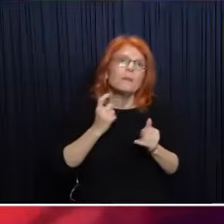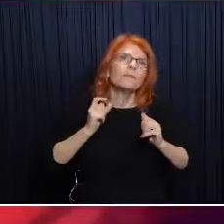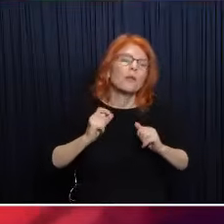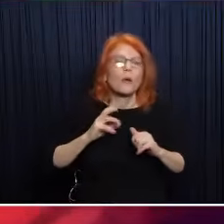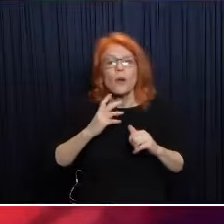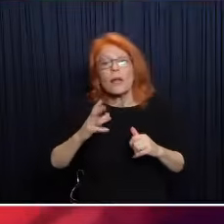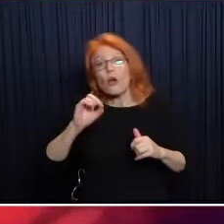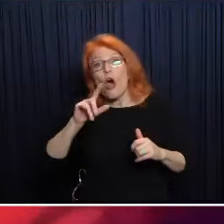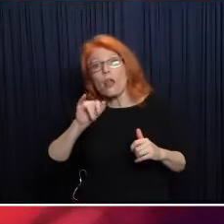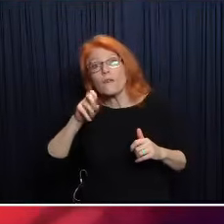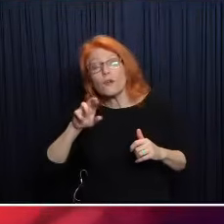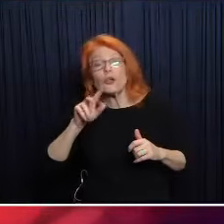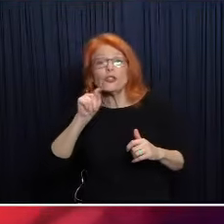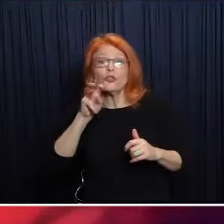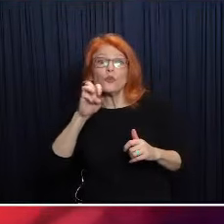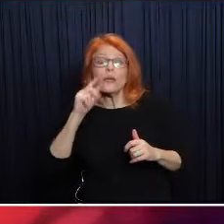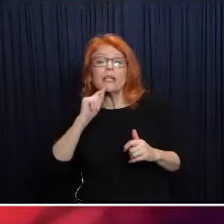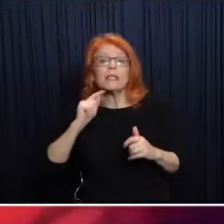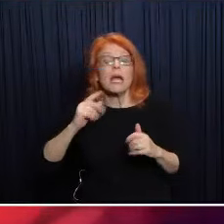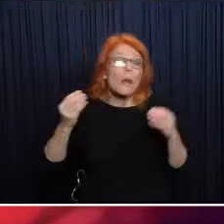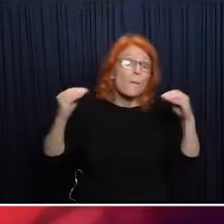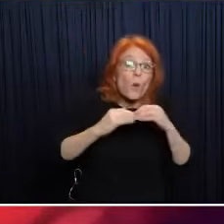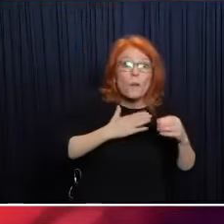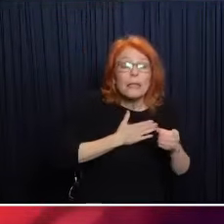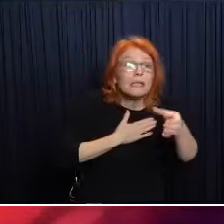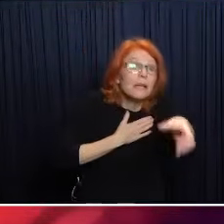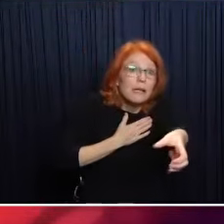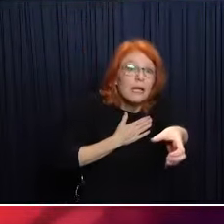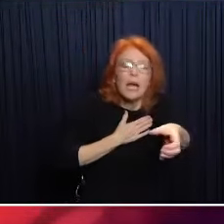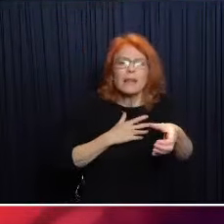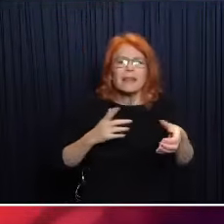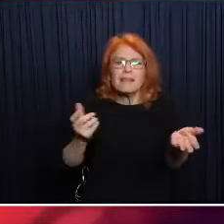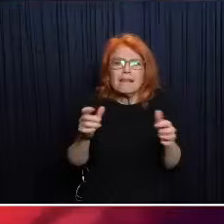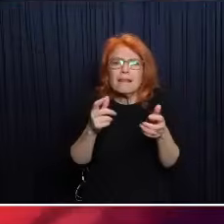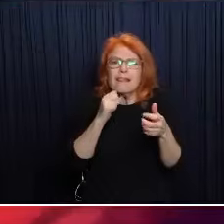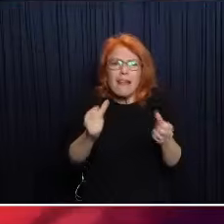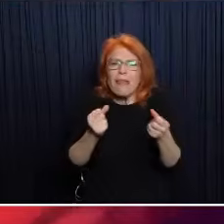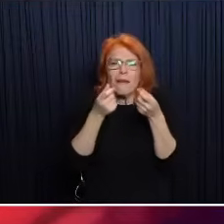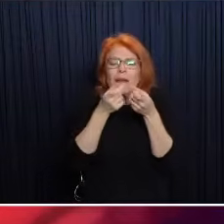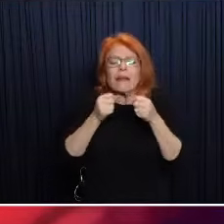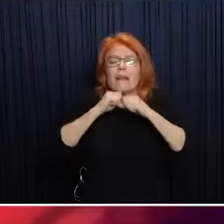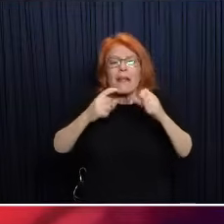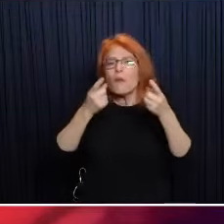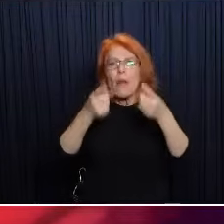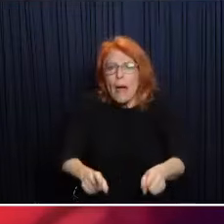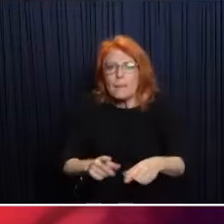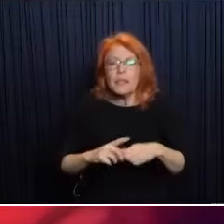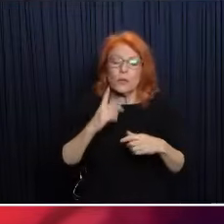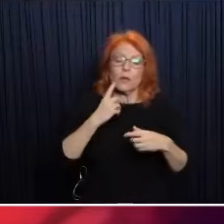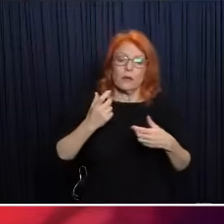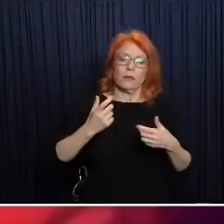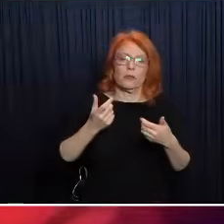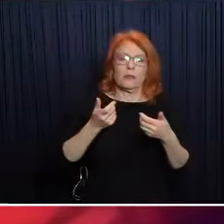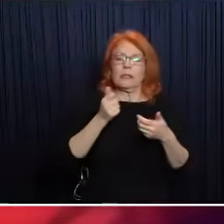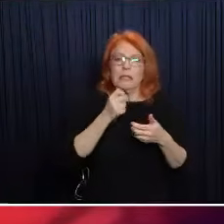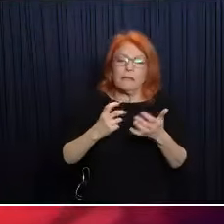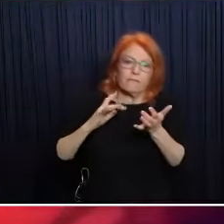WE HAVE A GOVERNOR WHO DID NOTHING, WHO BASICALLY CAME AT THE END LIKE OLIVER TWIST AND SAID, MORE, PLEASE, AND HELD HER